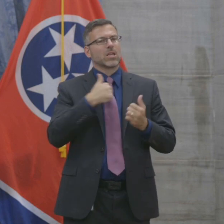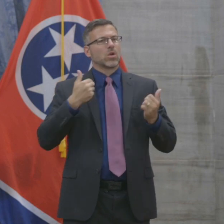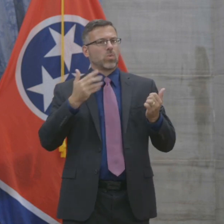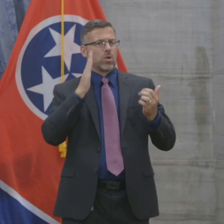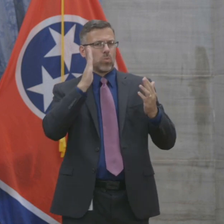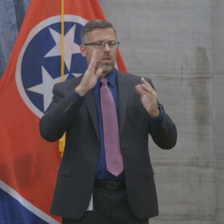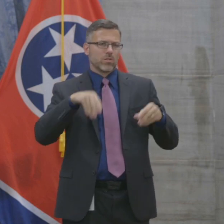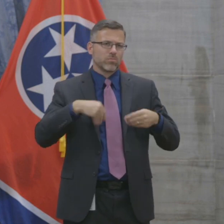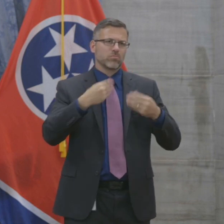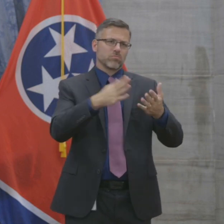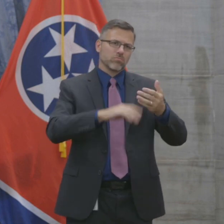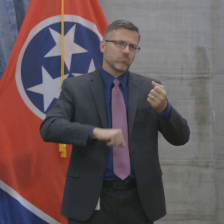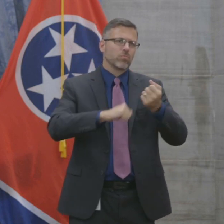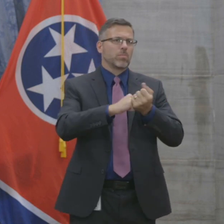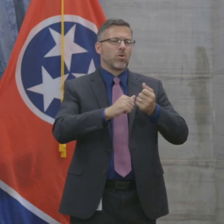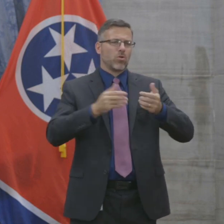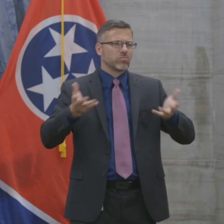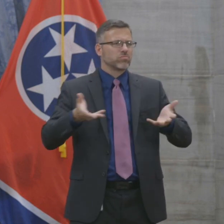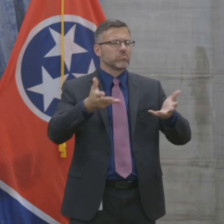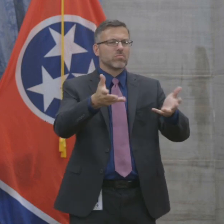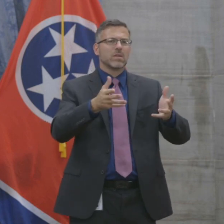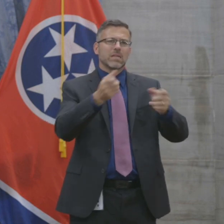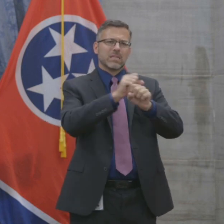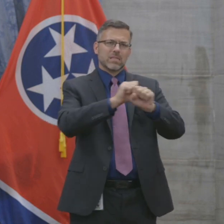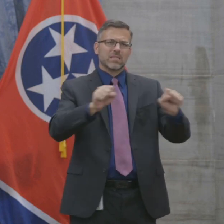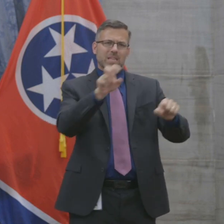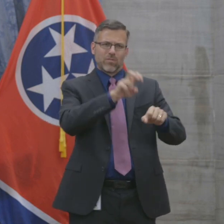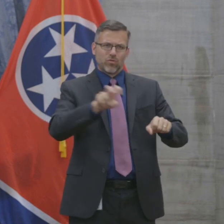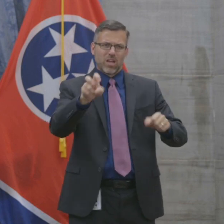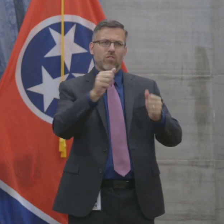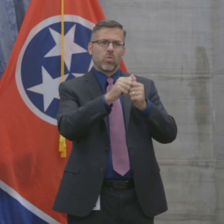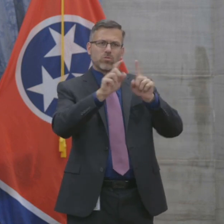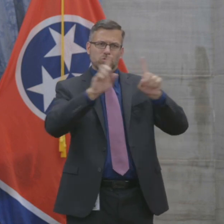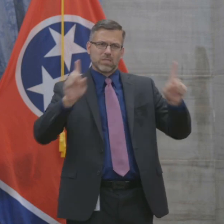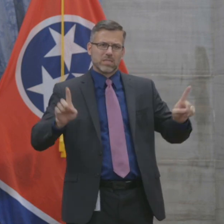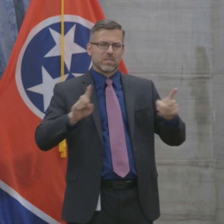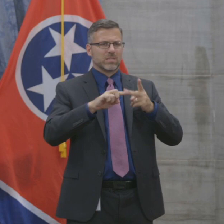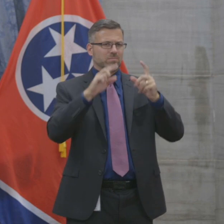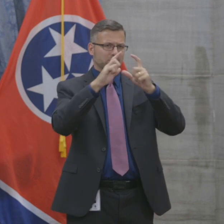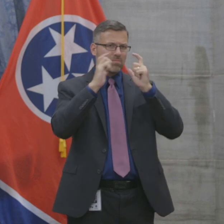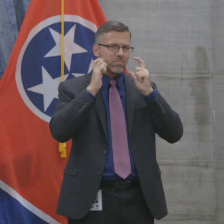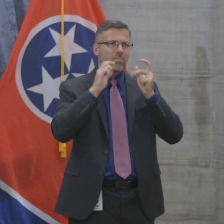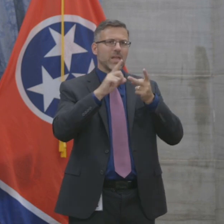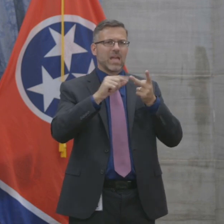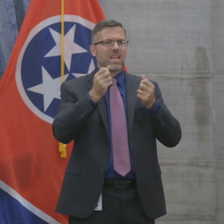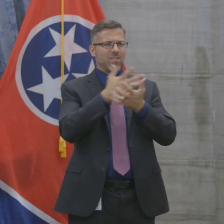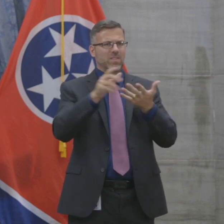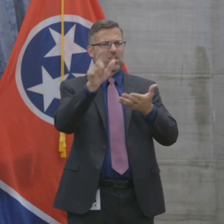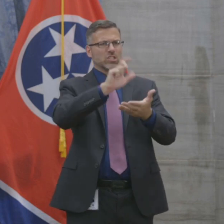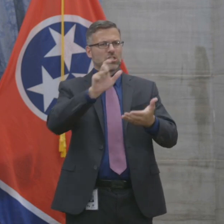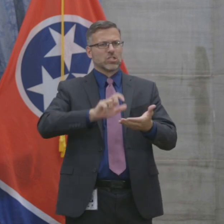accountability group, for allocating $25 million in C.A.R.E.S. Act funding to bolster the severely devastated